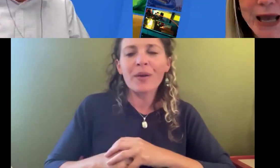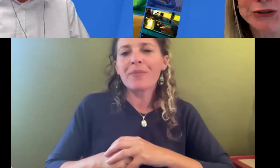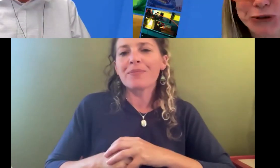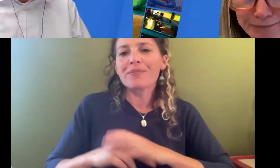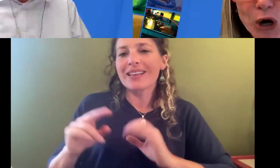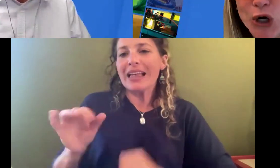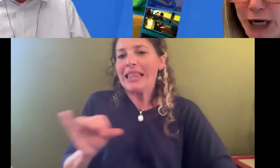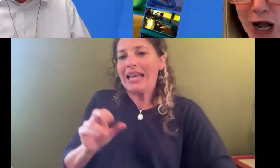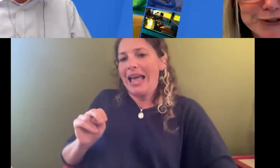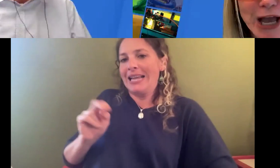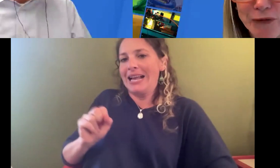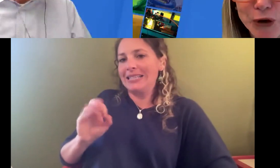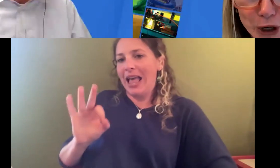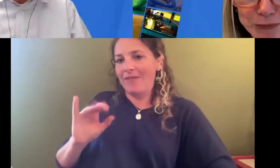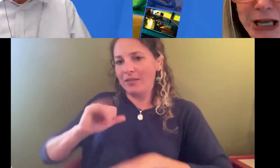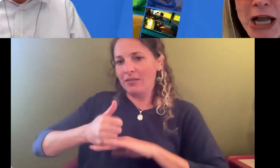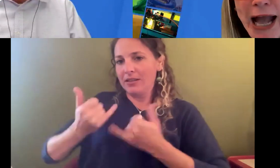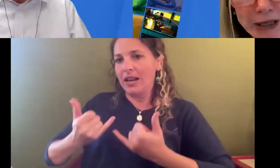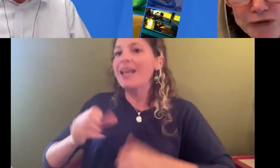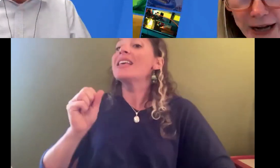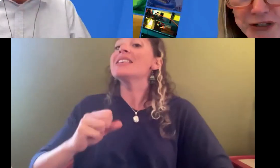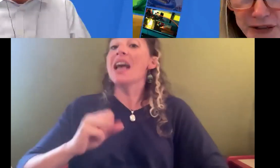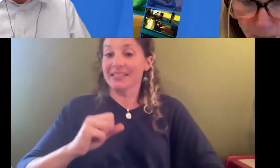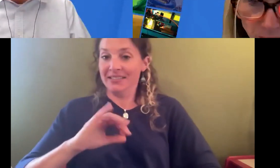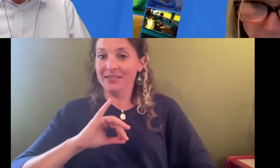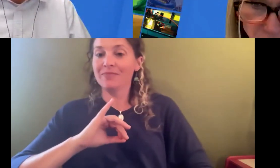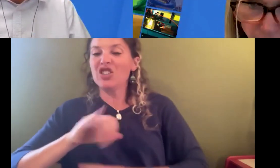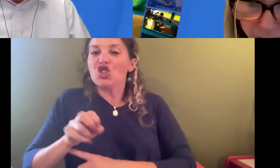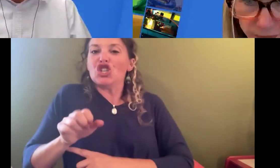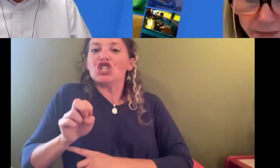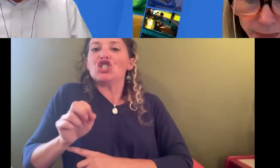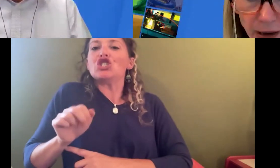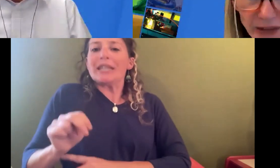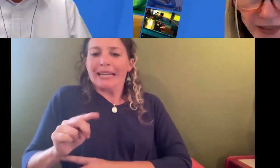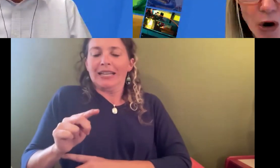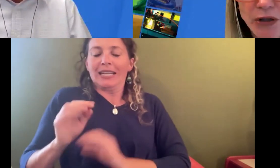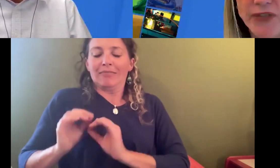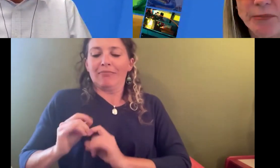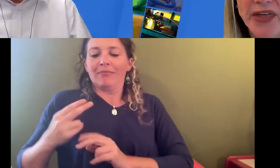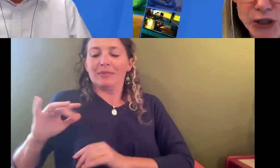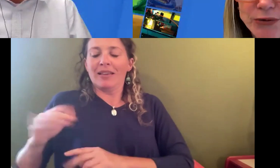Jean Feldman: Yes. They are going to have to have their own. In fact, I've spoken to I think all of them that use